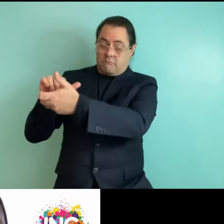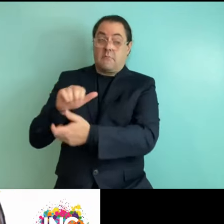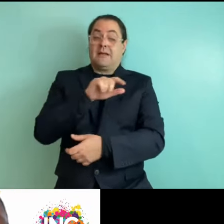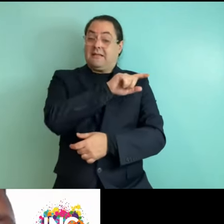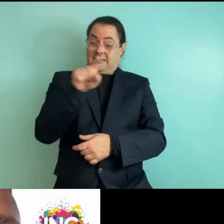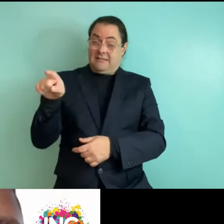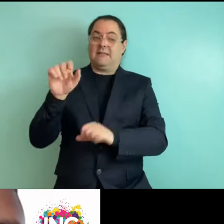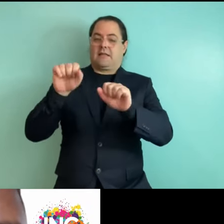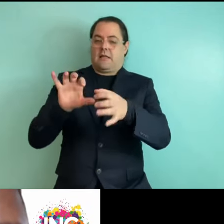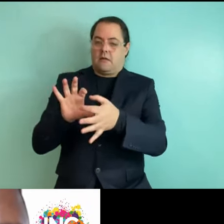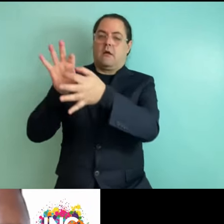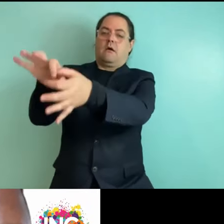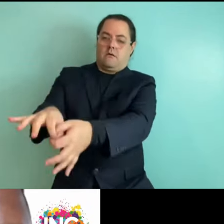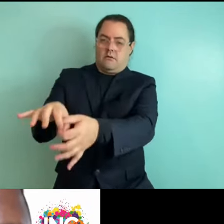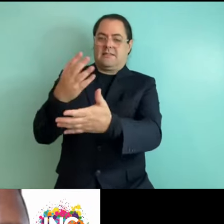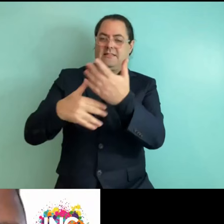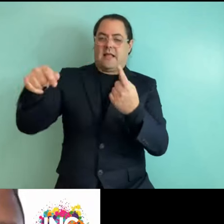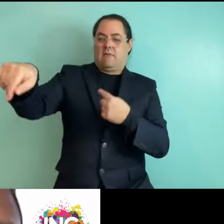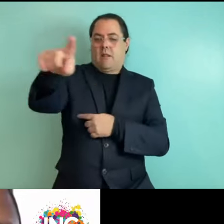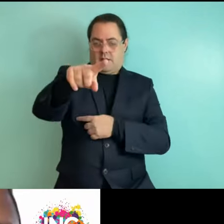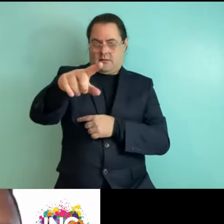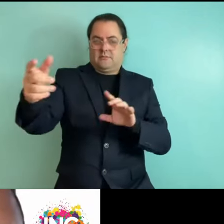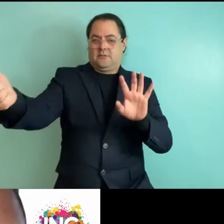11:08:08 forefront. And of course, like I spoke to earlier in terms of what we want